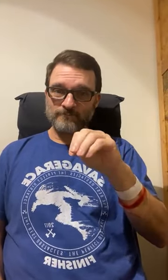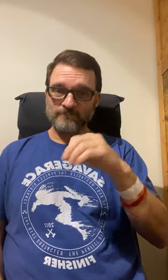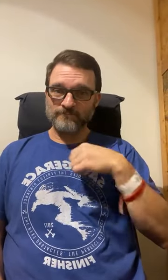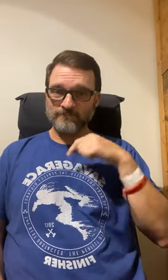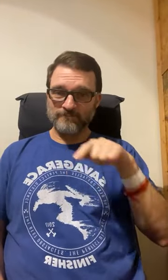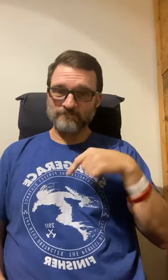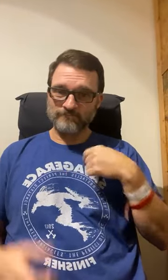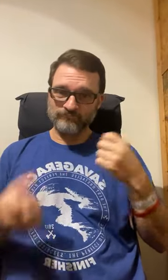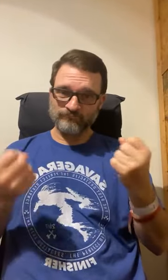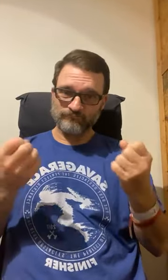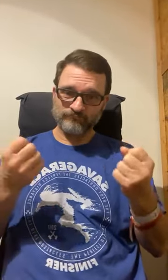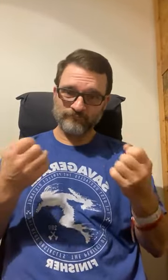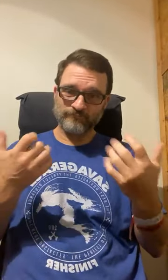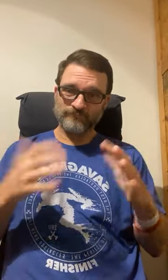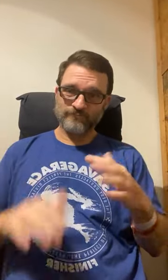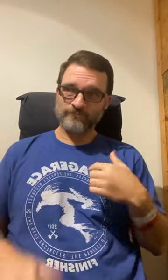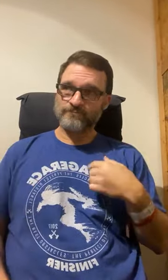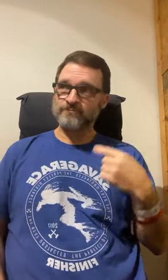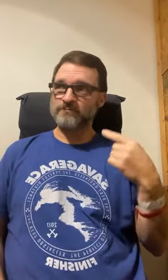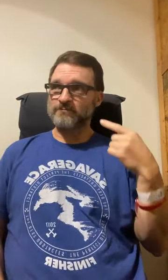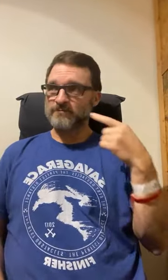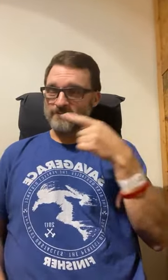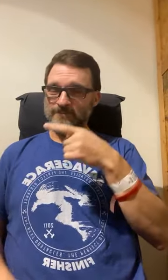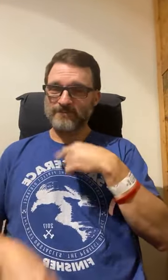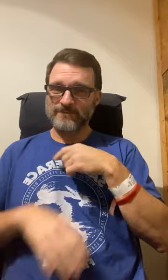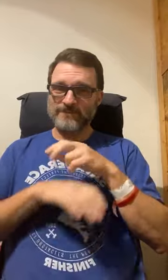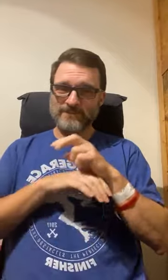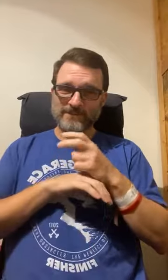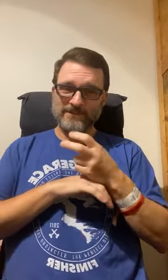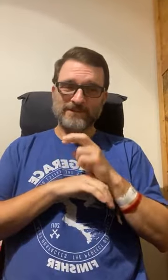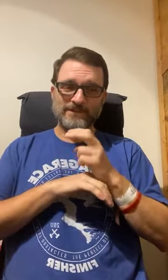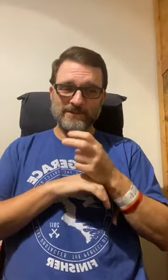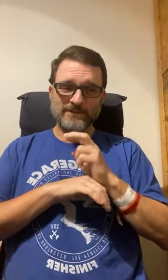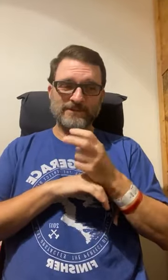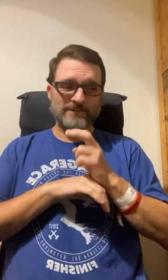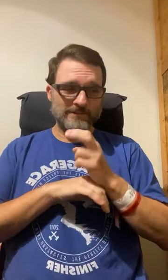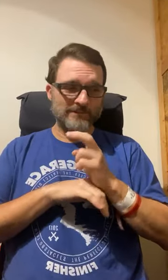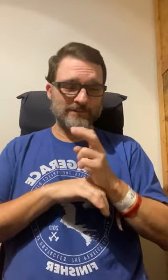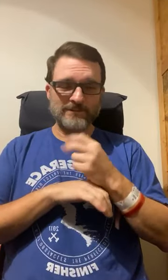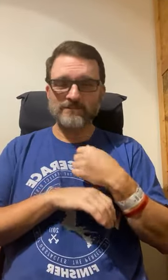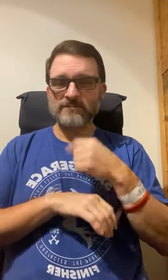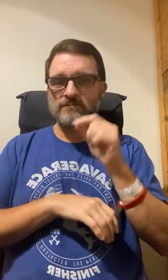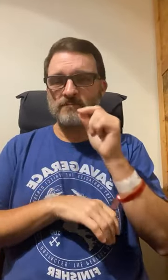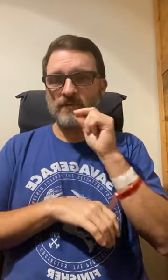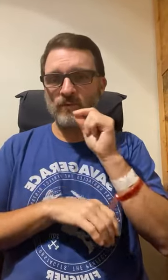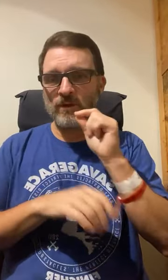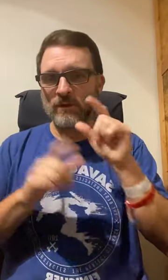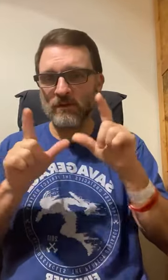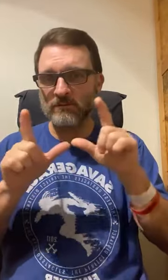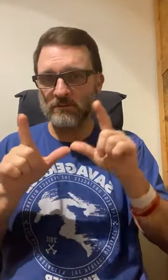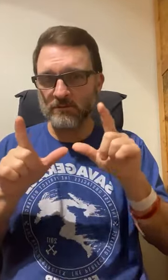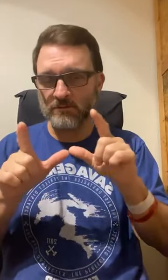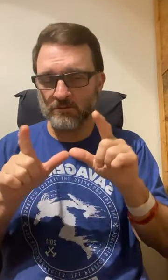It's 3 AM. I'm signing for this video. then when it's done I'm going back to bed. But I was restless and I have a marijuana license.